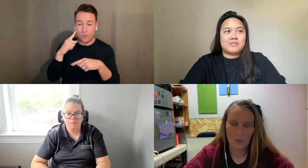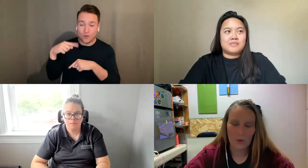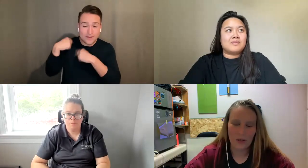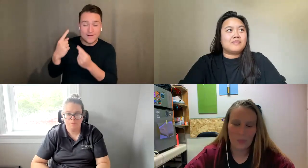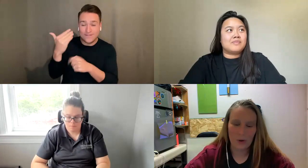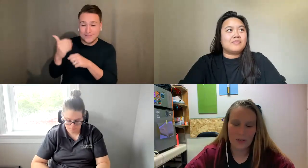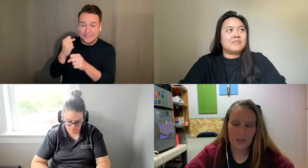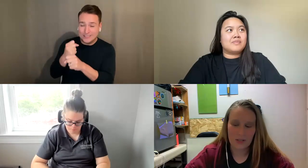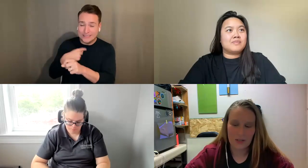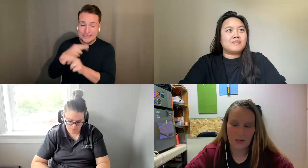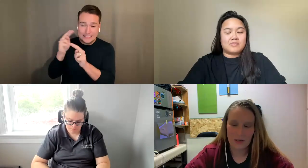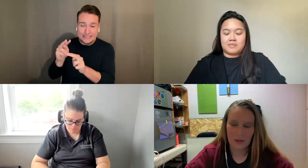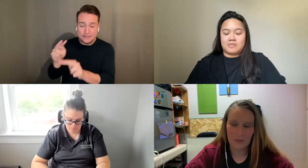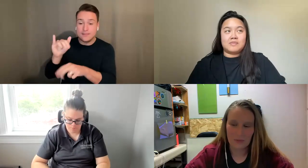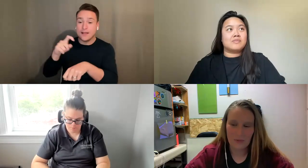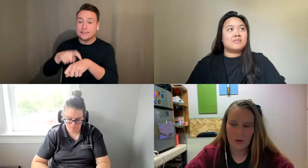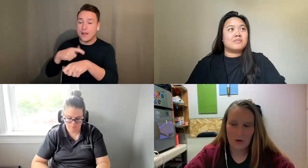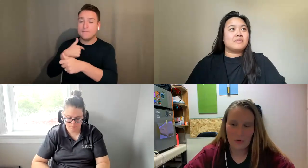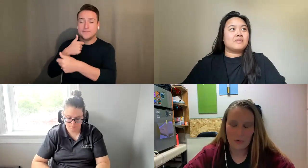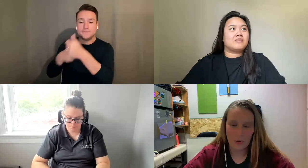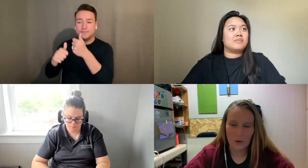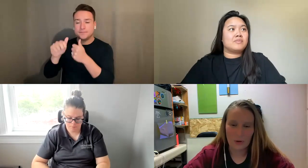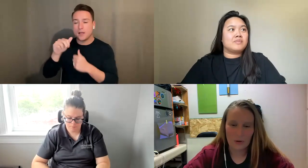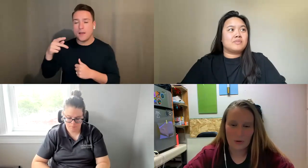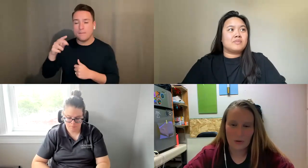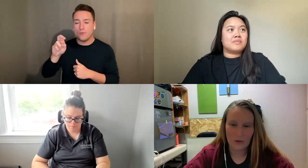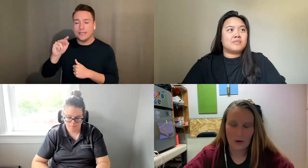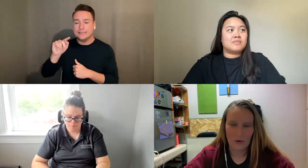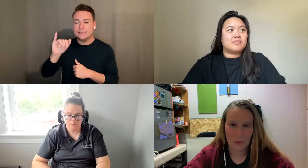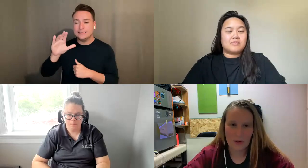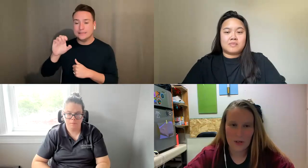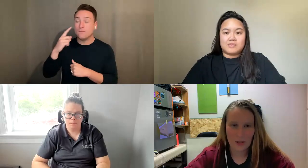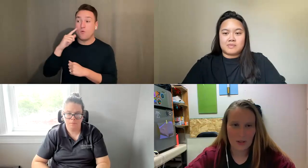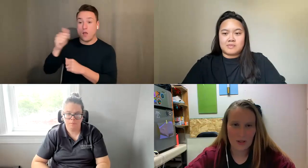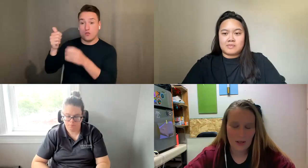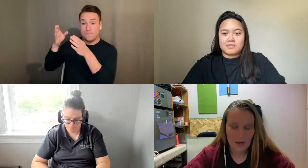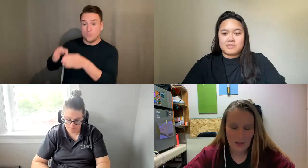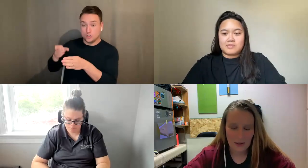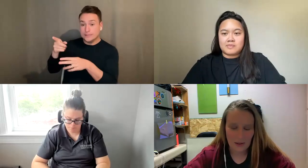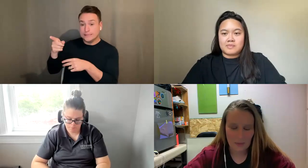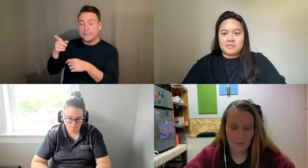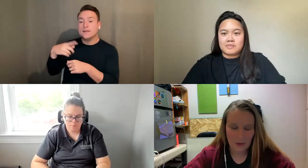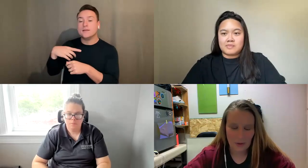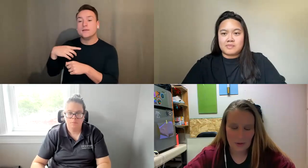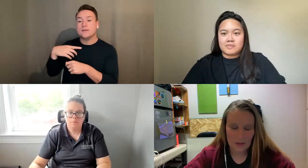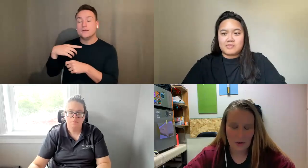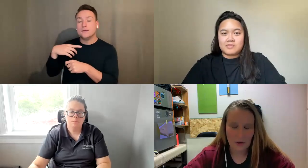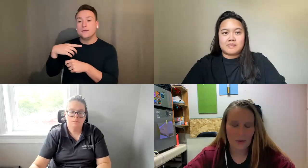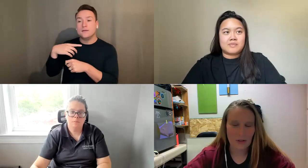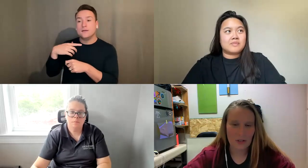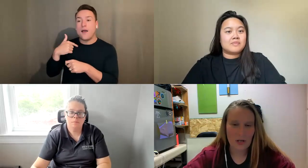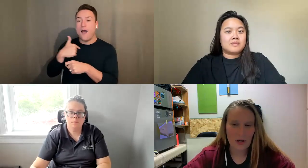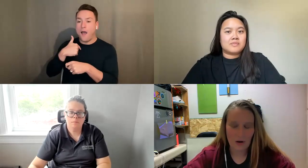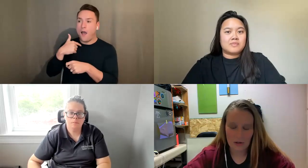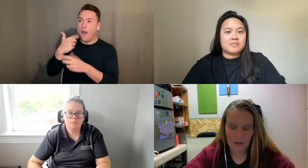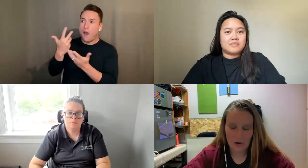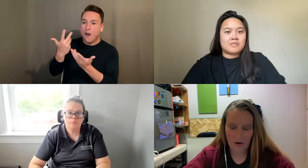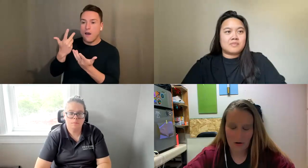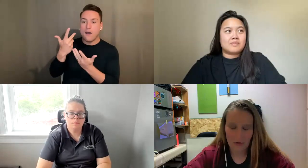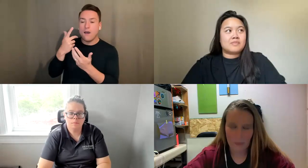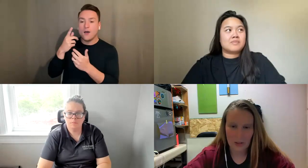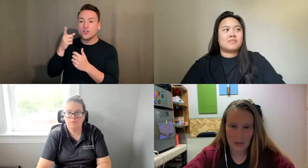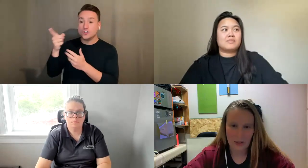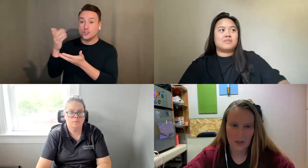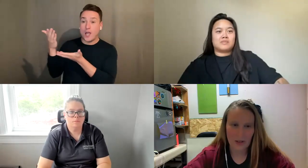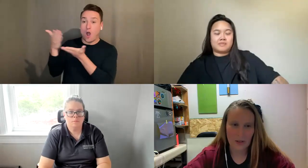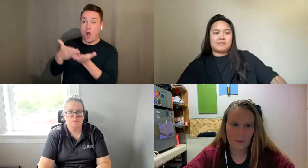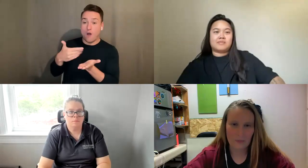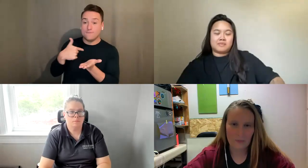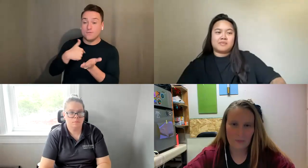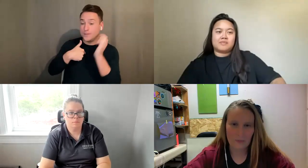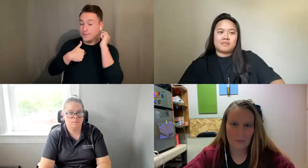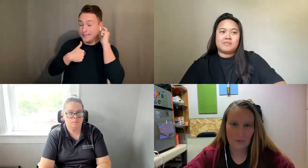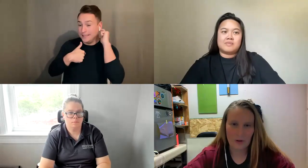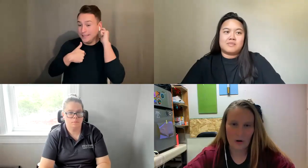And when I apprenticed for the other person, you know, I was like oh, she offered me her